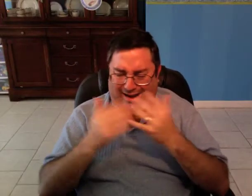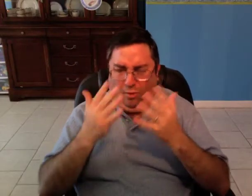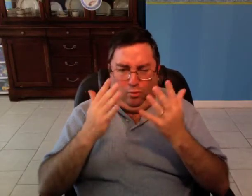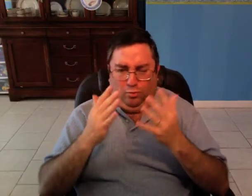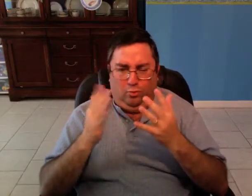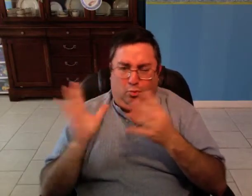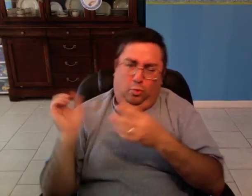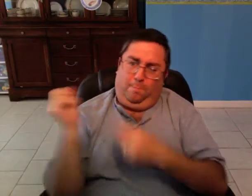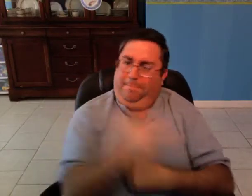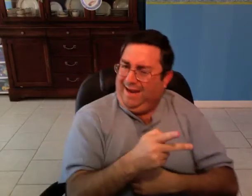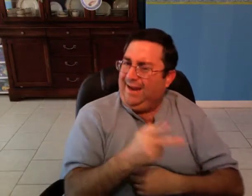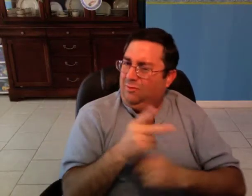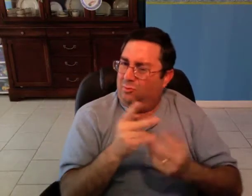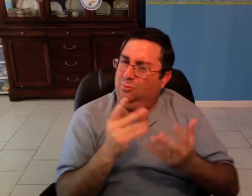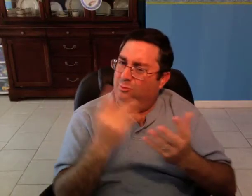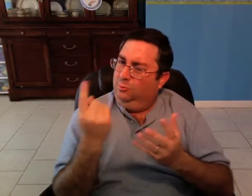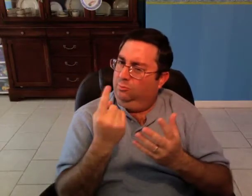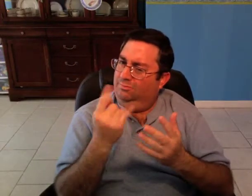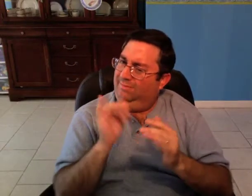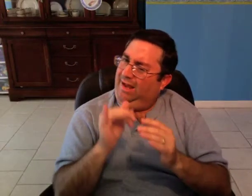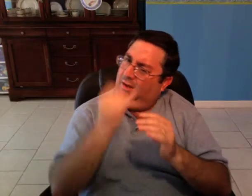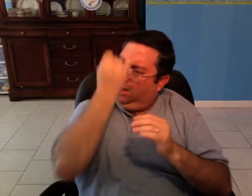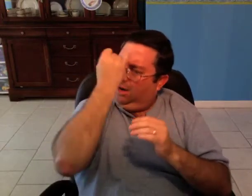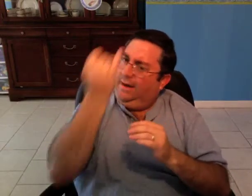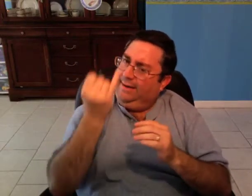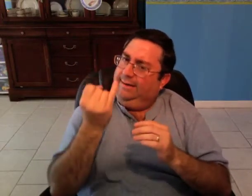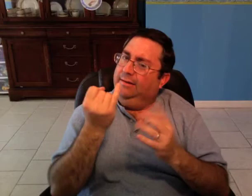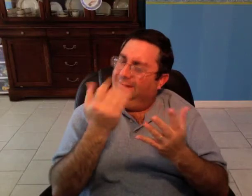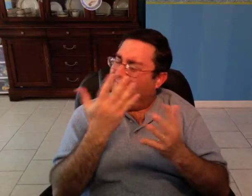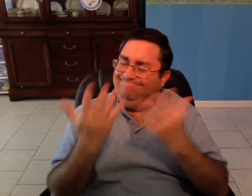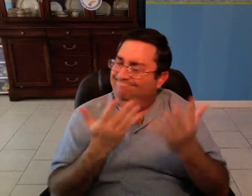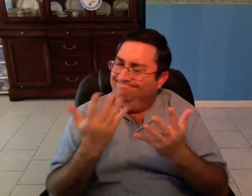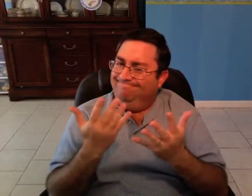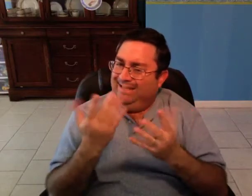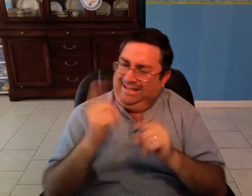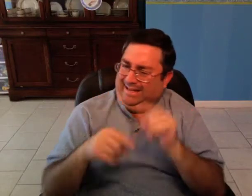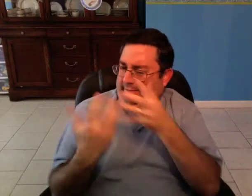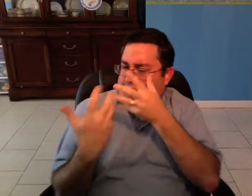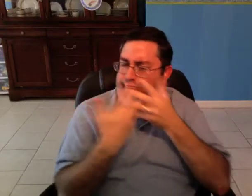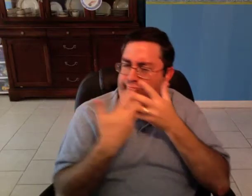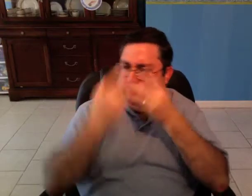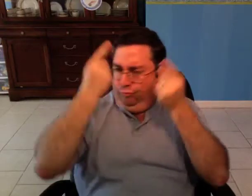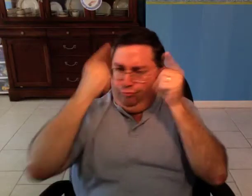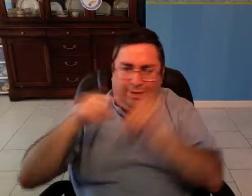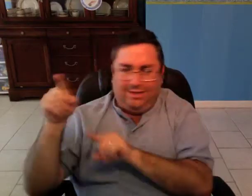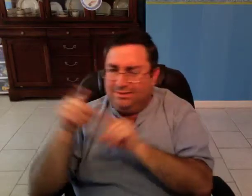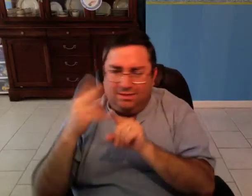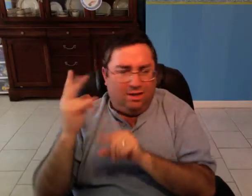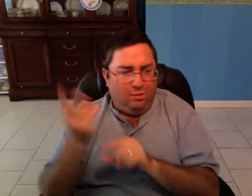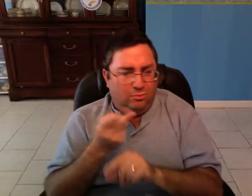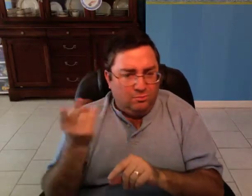or know how to go back to those Druidic ideals. They can't integrate the two seemingly incompatible ideas.